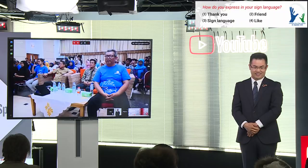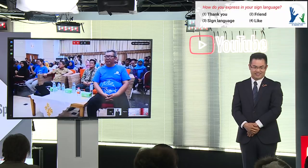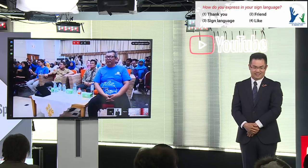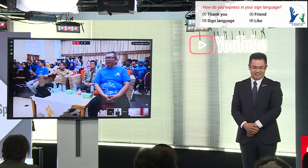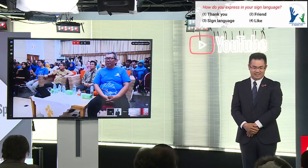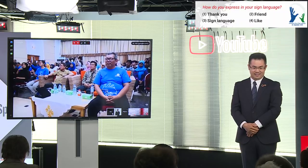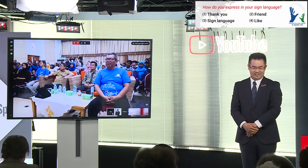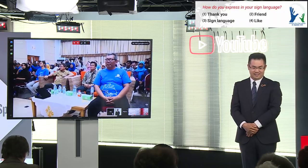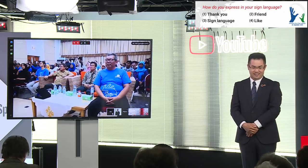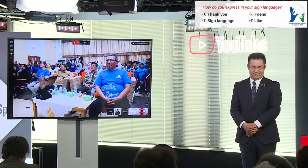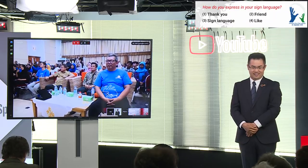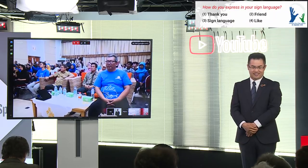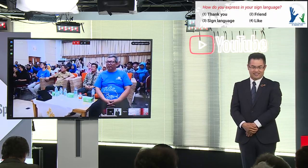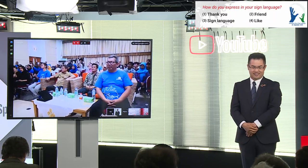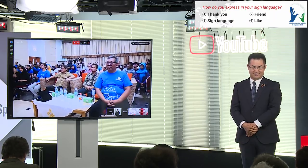Thank you. Thank you very much.